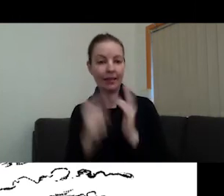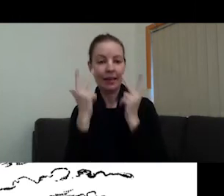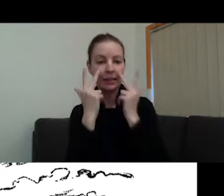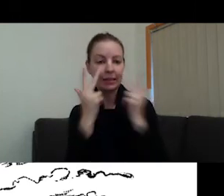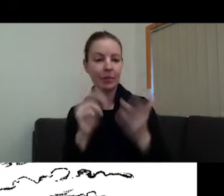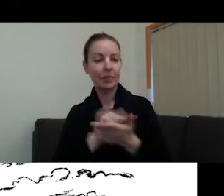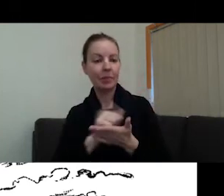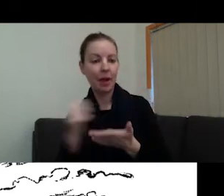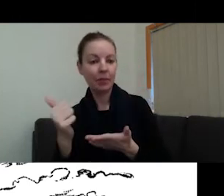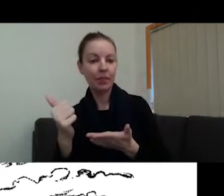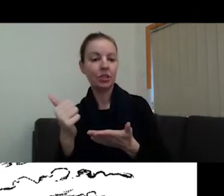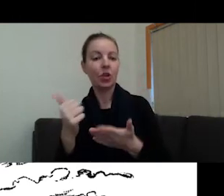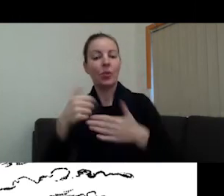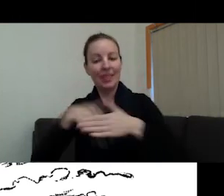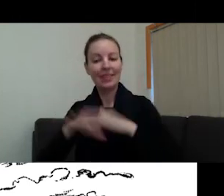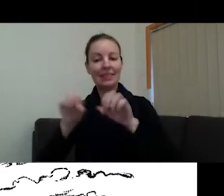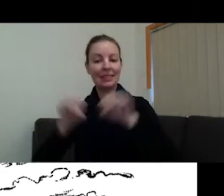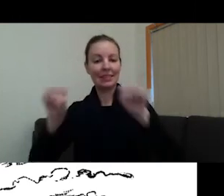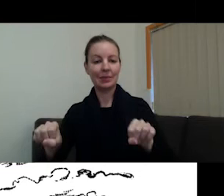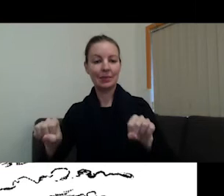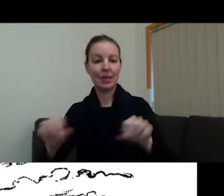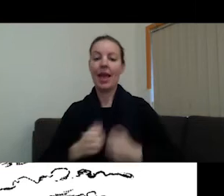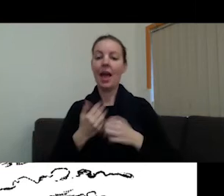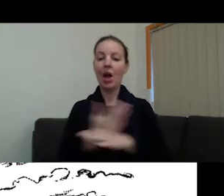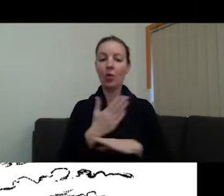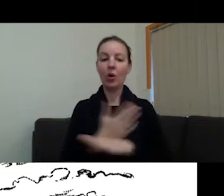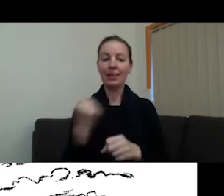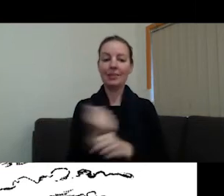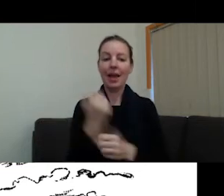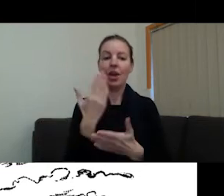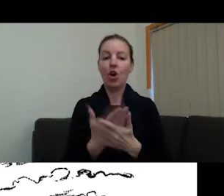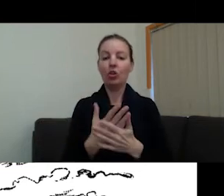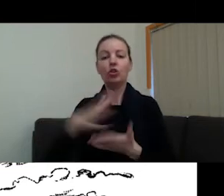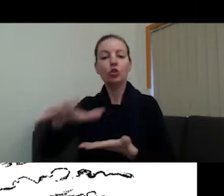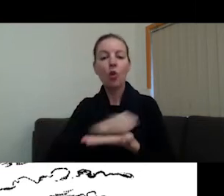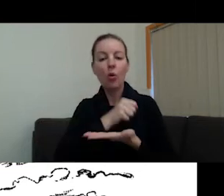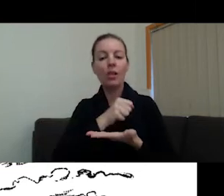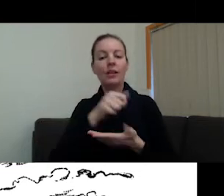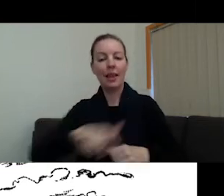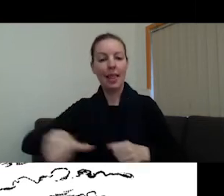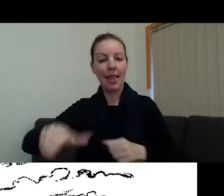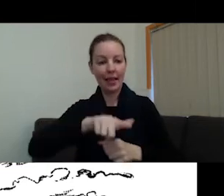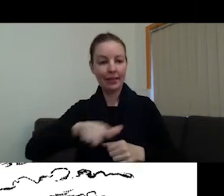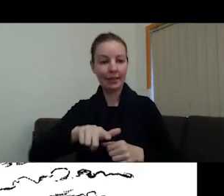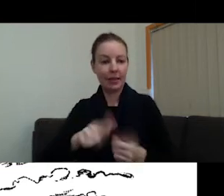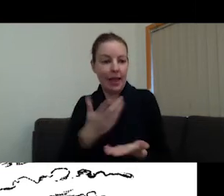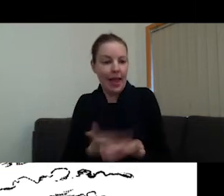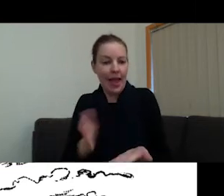hierarchy, and what makes it possible to do so?" I suppose - in